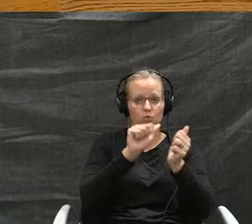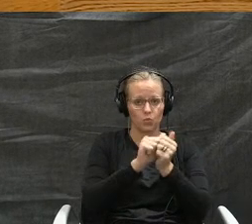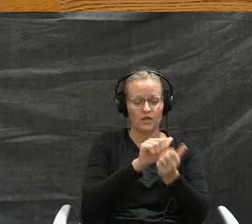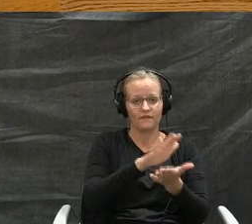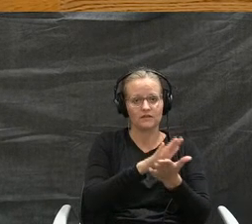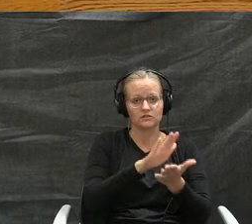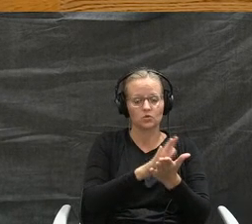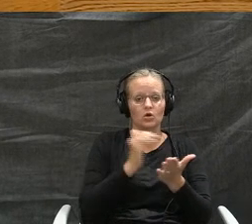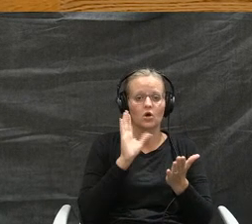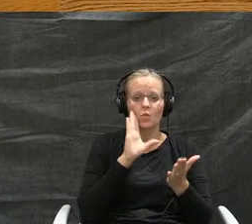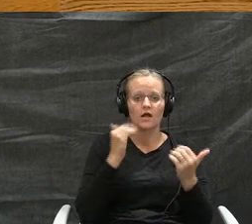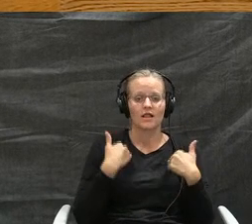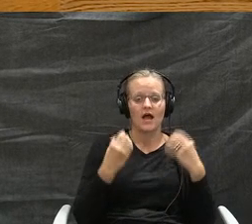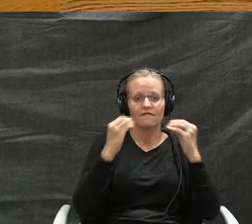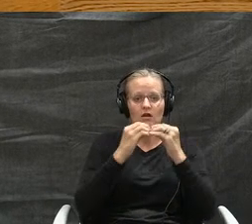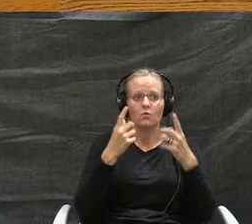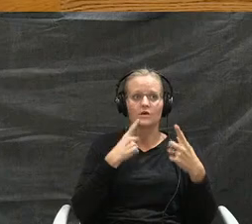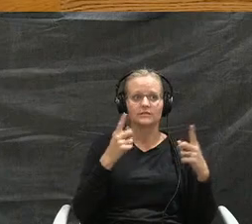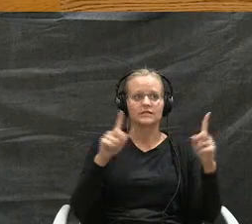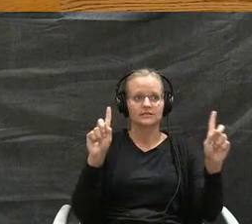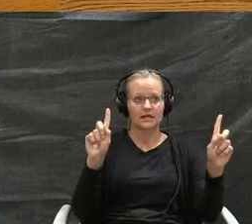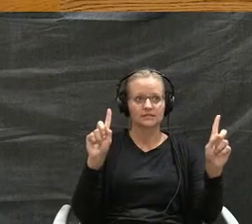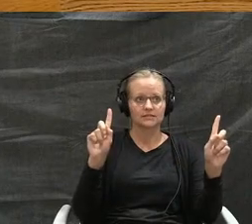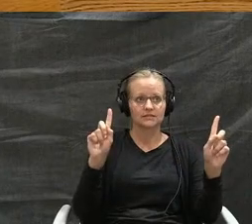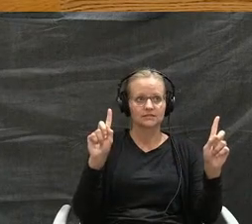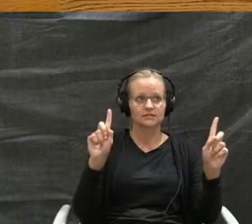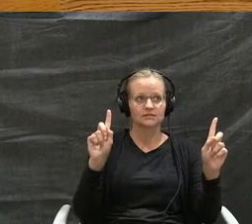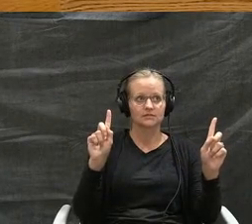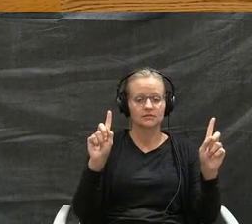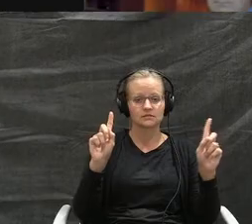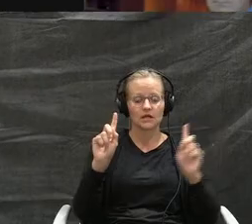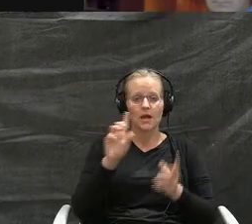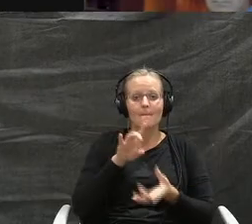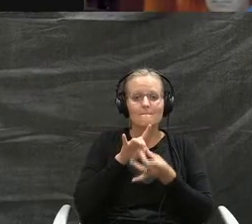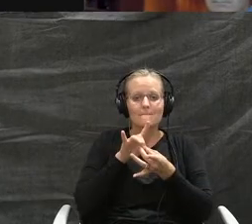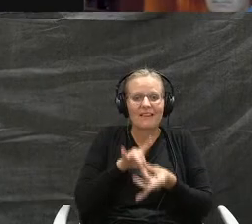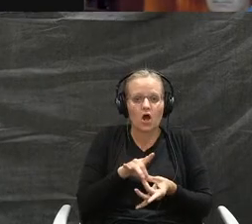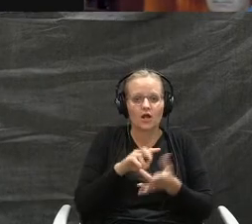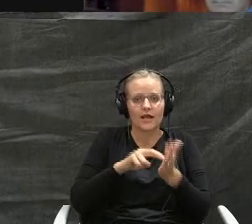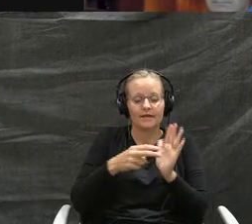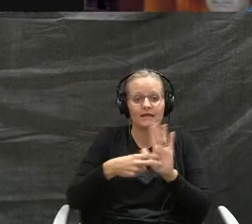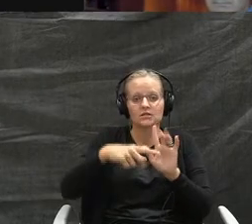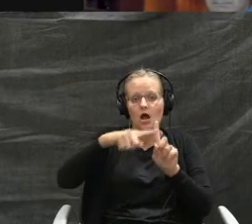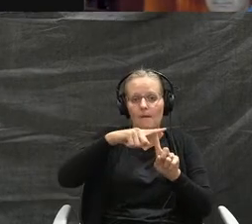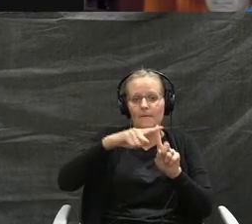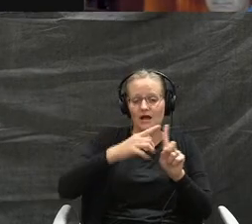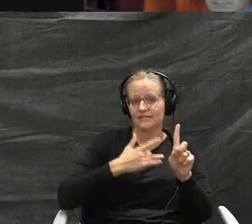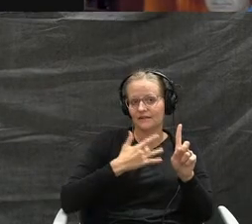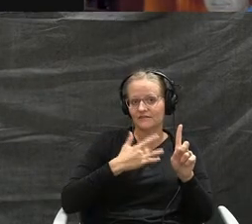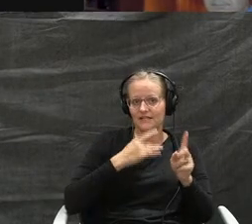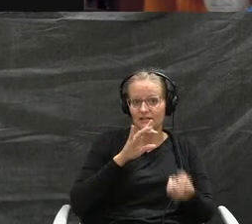classroom. The lying is defined in the school as a strong feeling of positive connection, acceptance and important as a